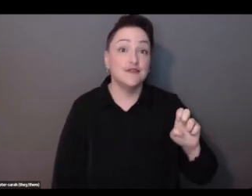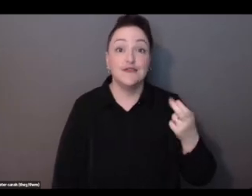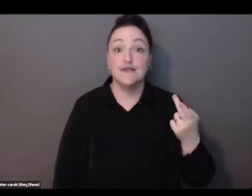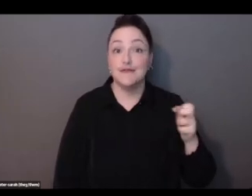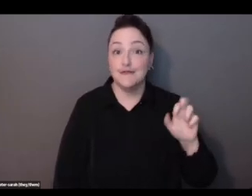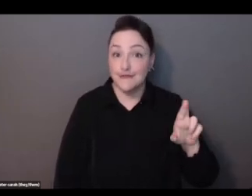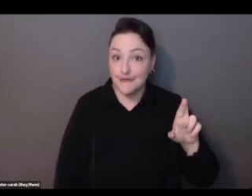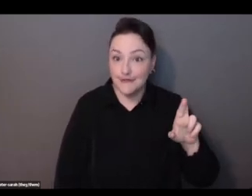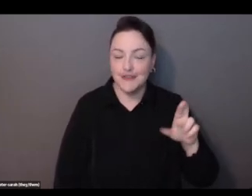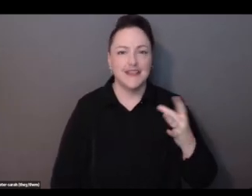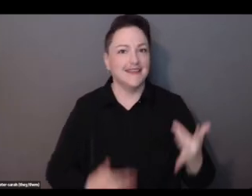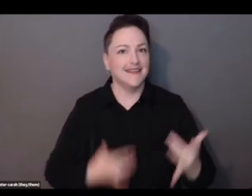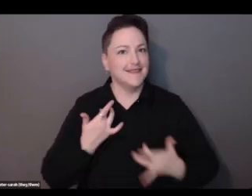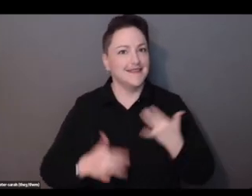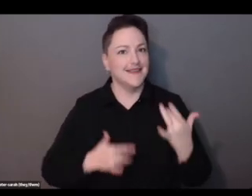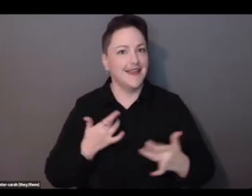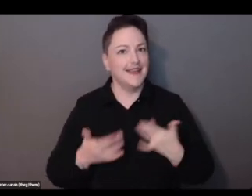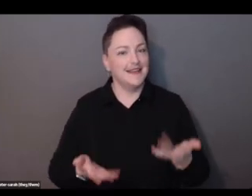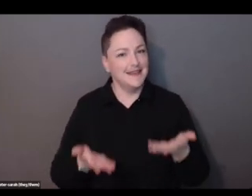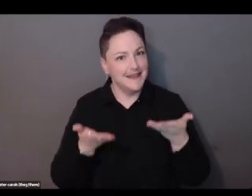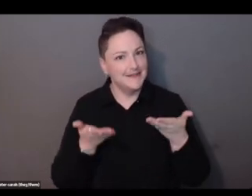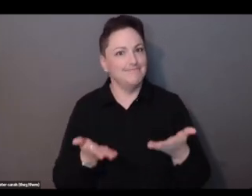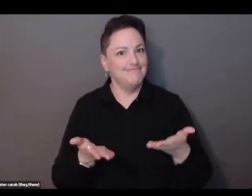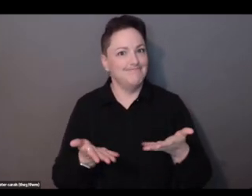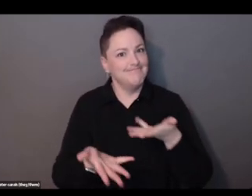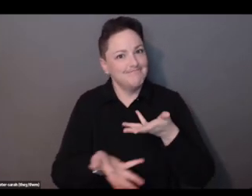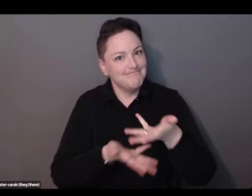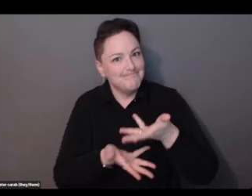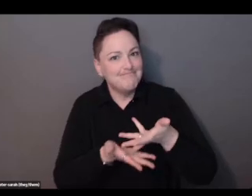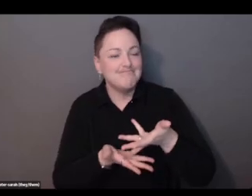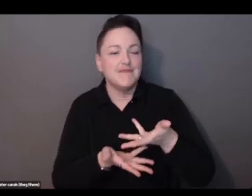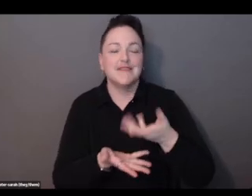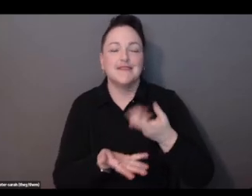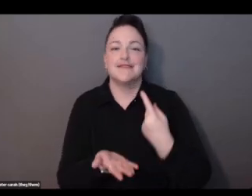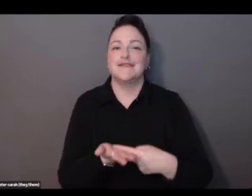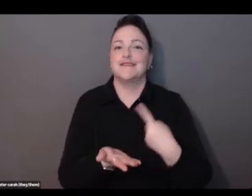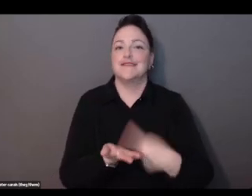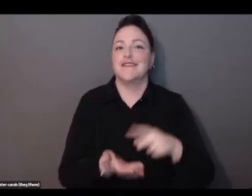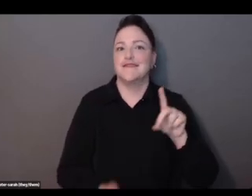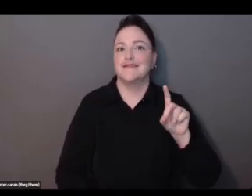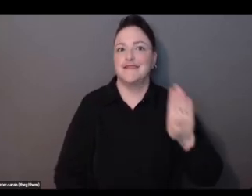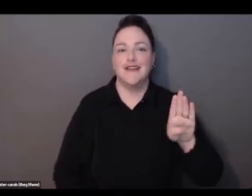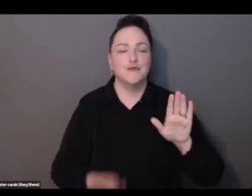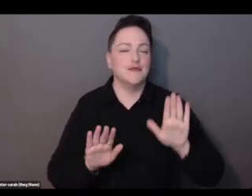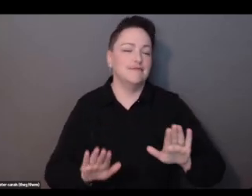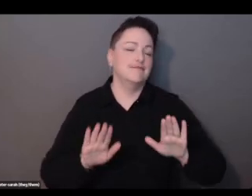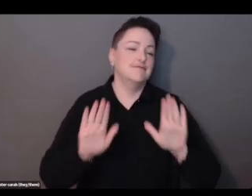be talking about this wonderful dashboard, a huge kudos to the Community Living Equity Center